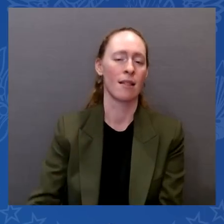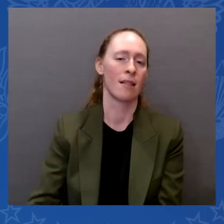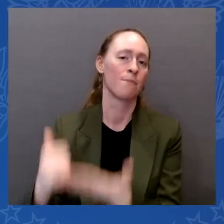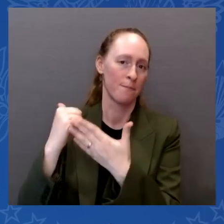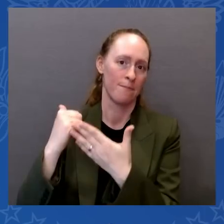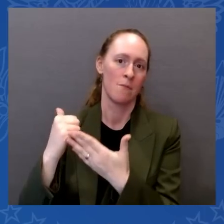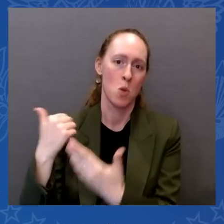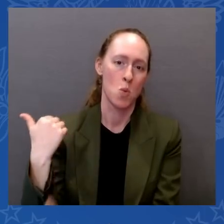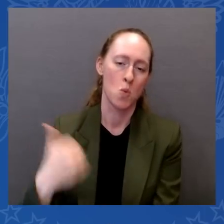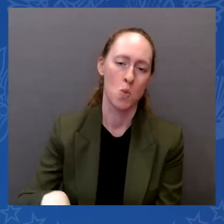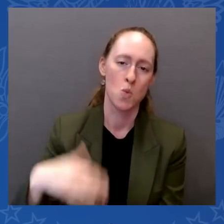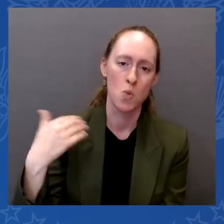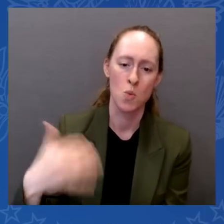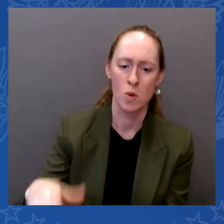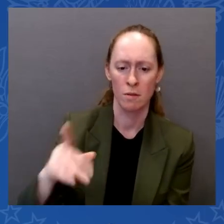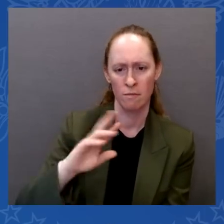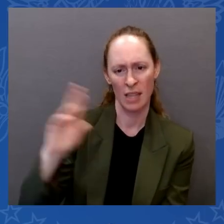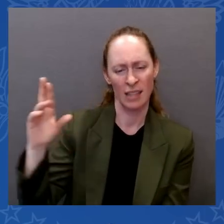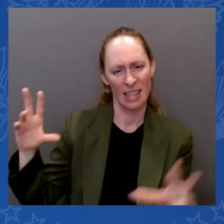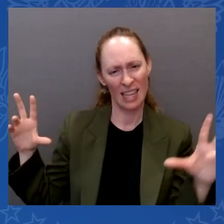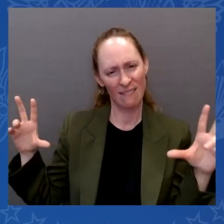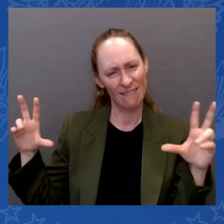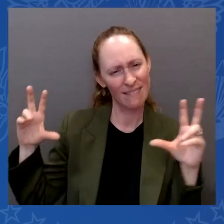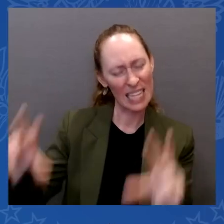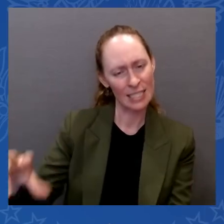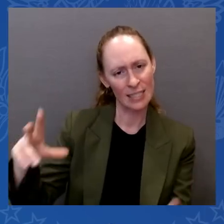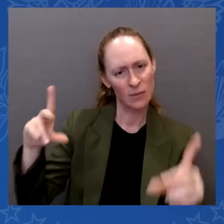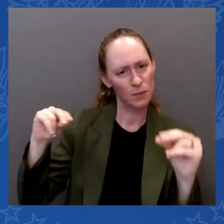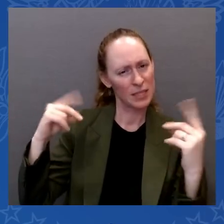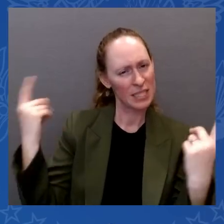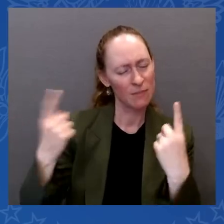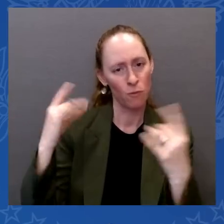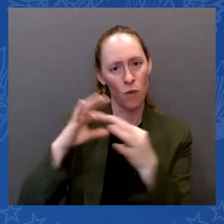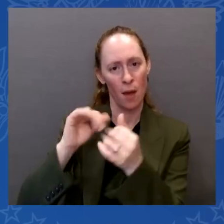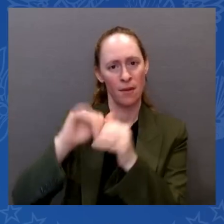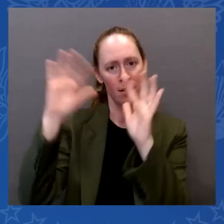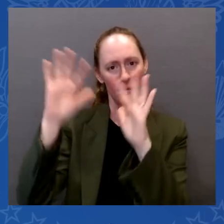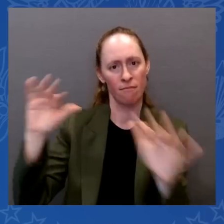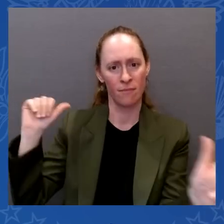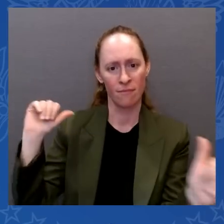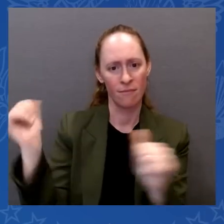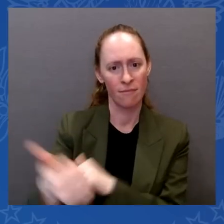creating jobs of the future so workers and small businesses lead the transition